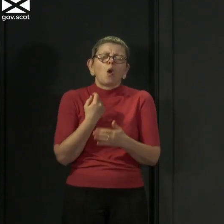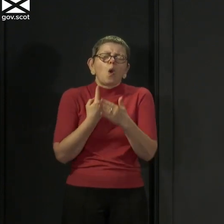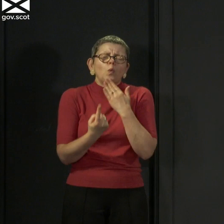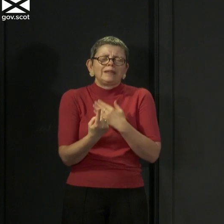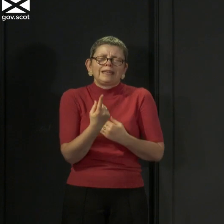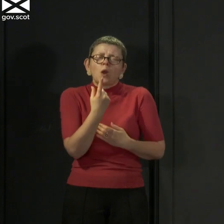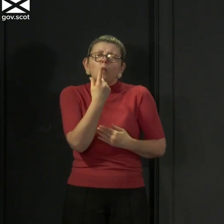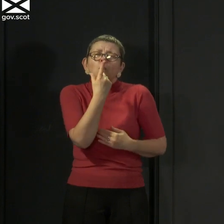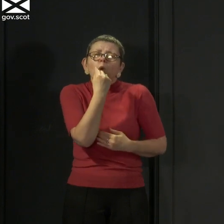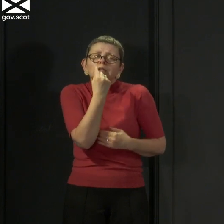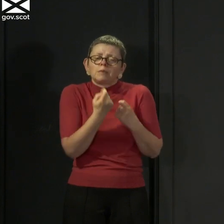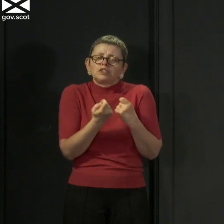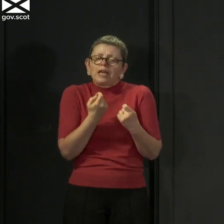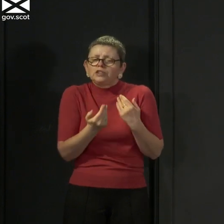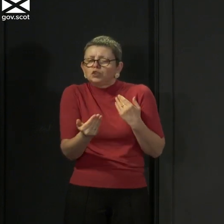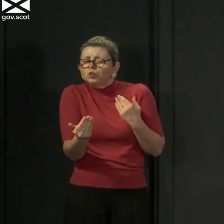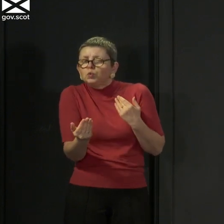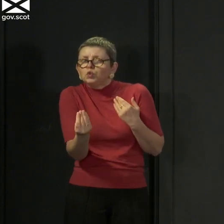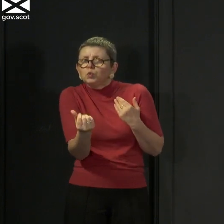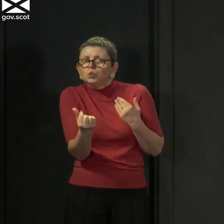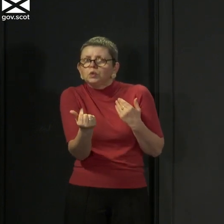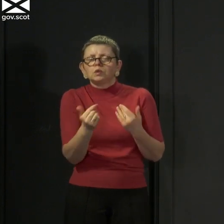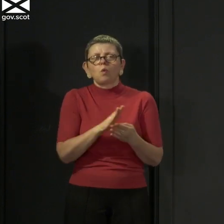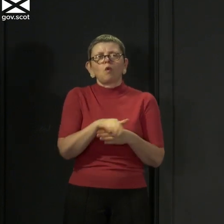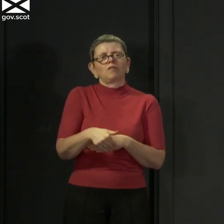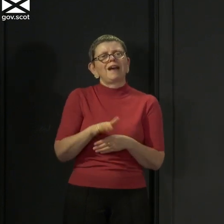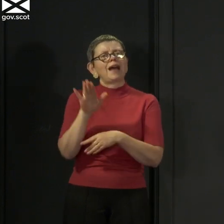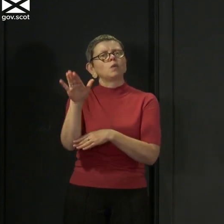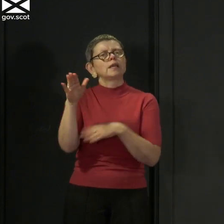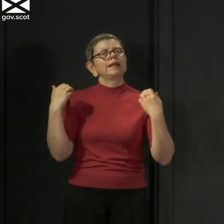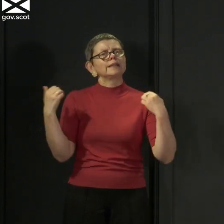term is to the guidance on outdoor exercise, I mentioned that yesterday and I will give